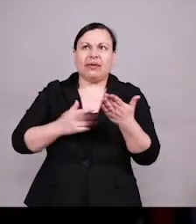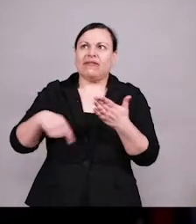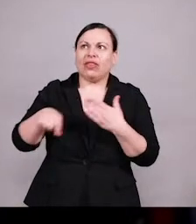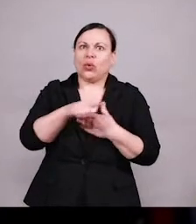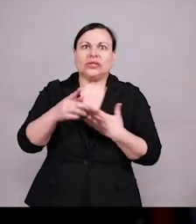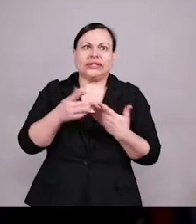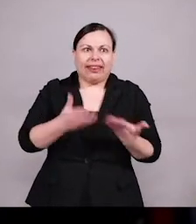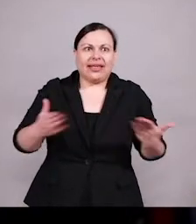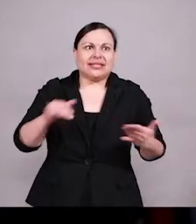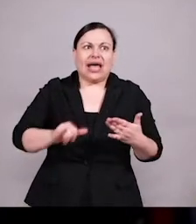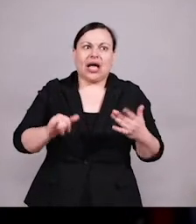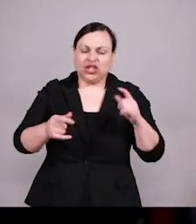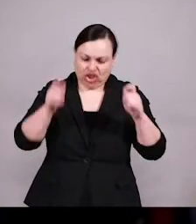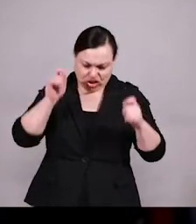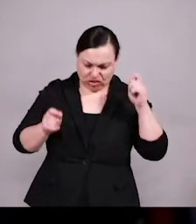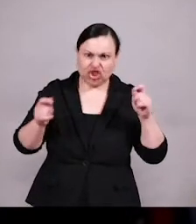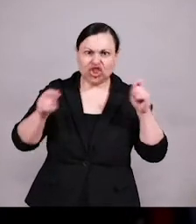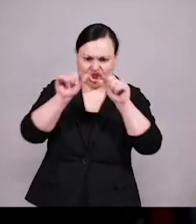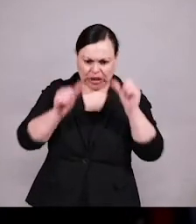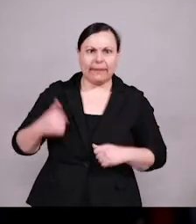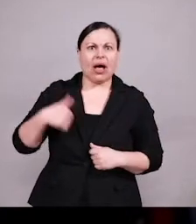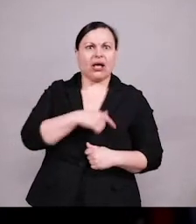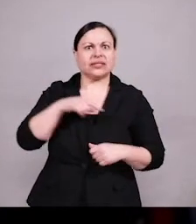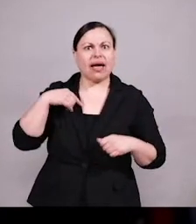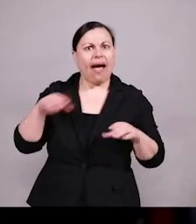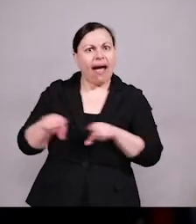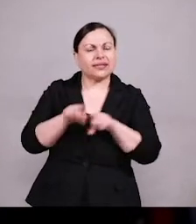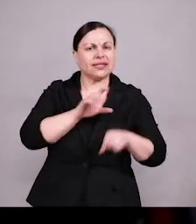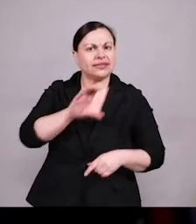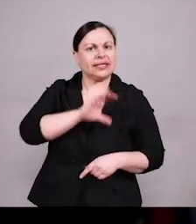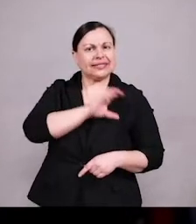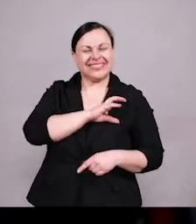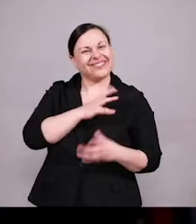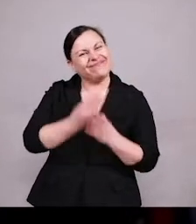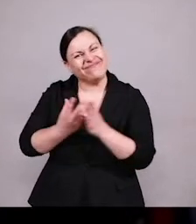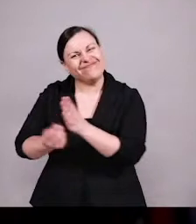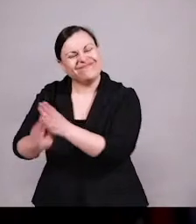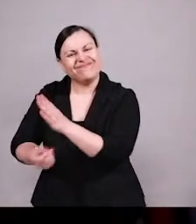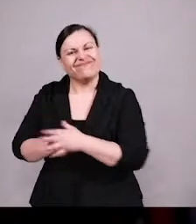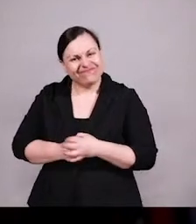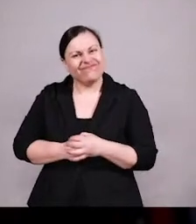that shape us as global citizens for the rest of our lives. While we can empathize with all